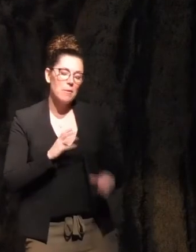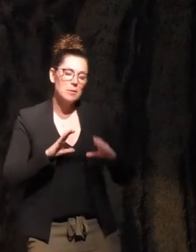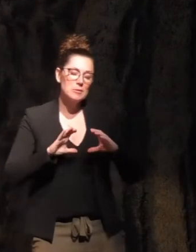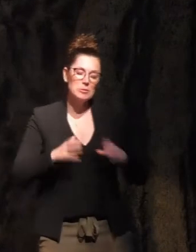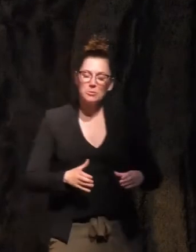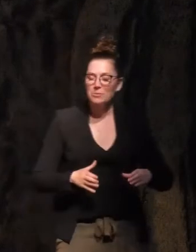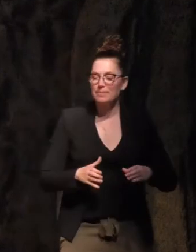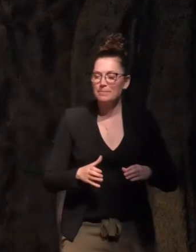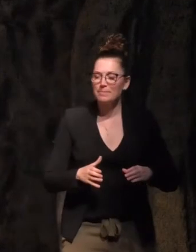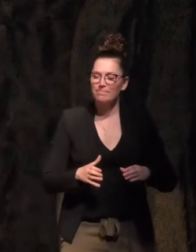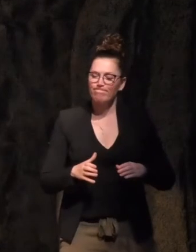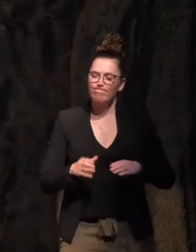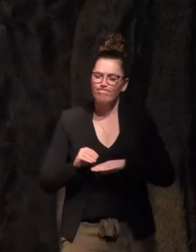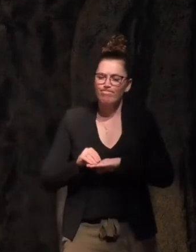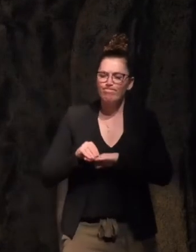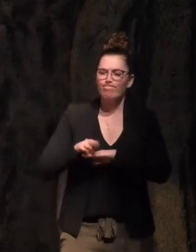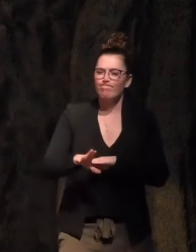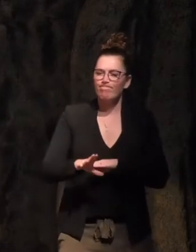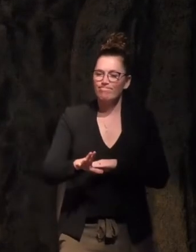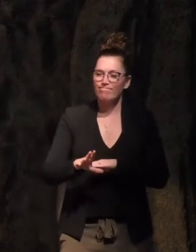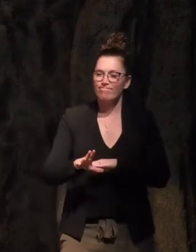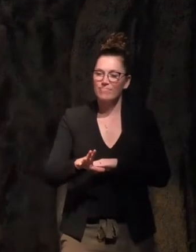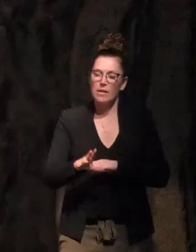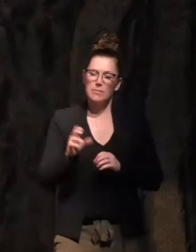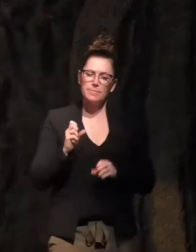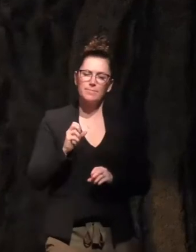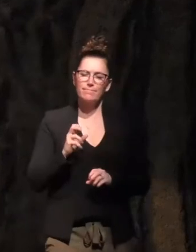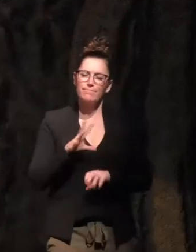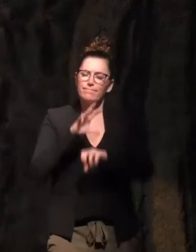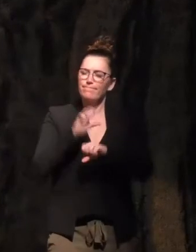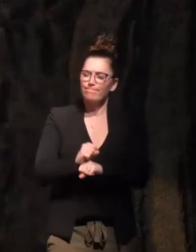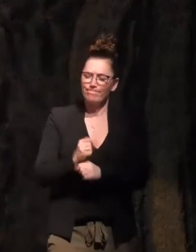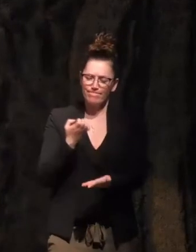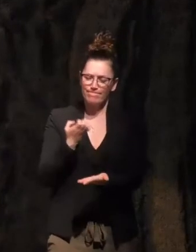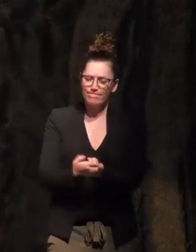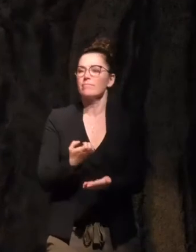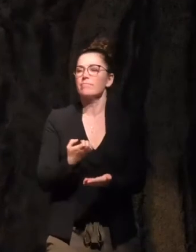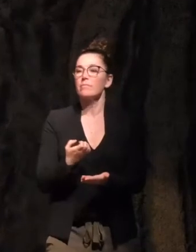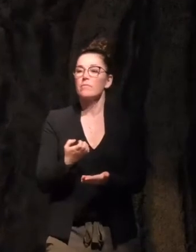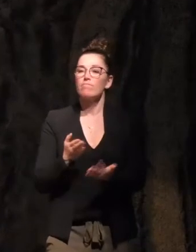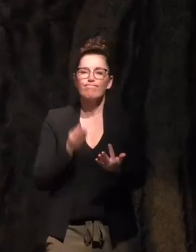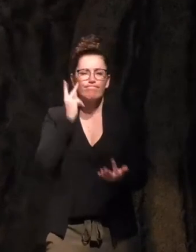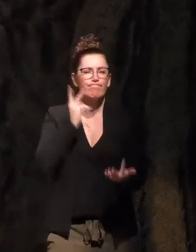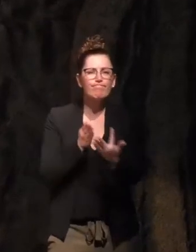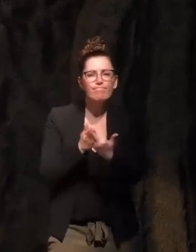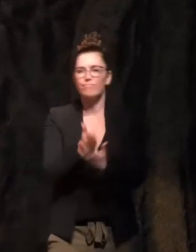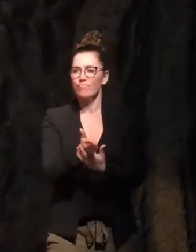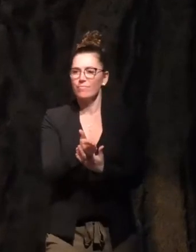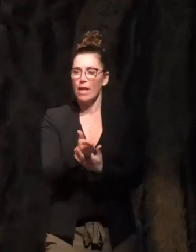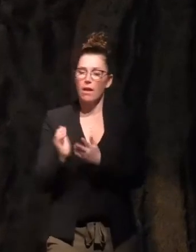Concrete evidence of the benefits of transparency and collaboration. It led to growth and success.